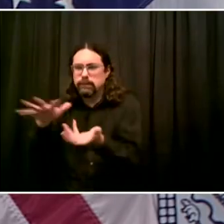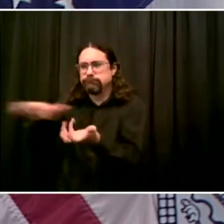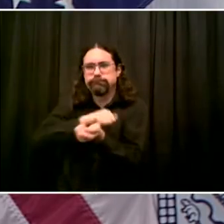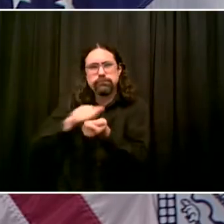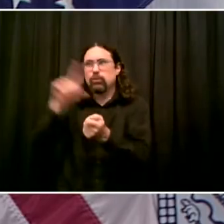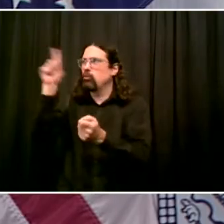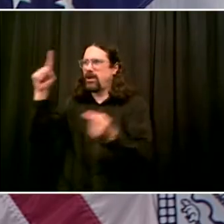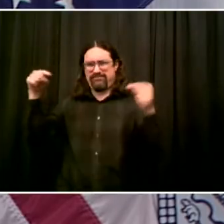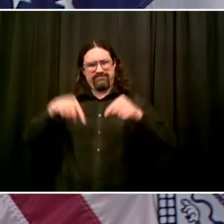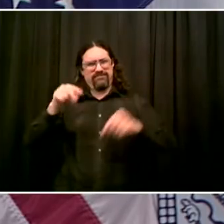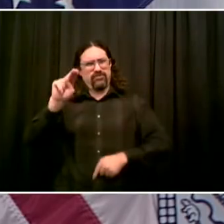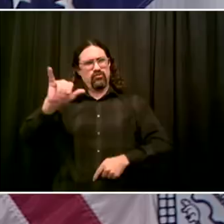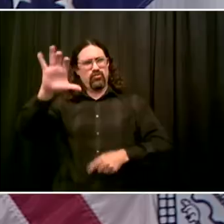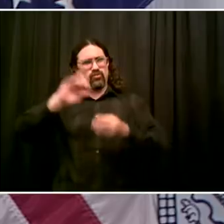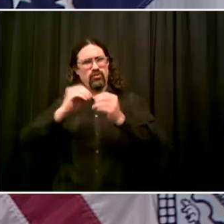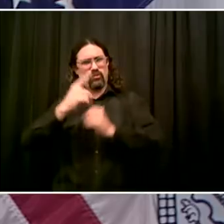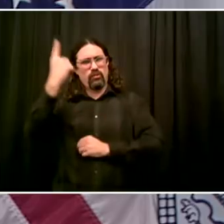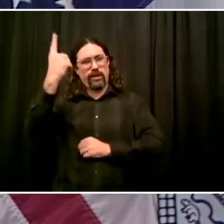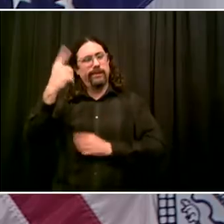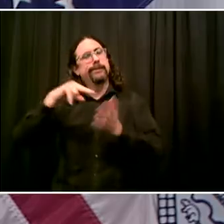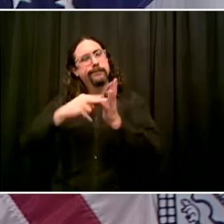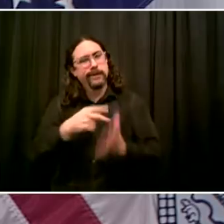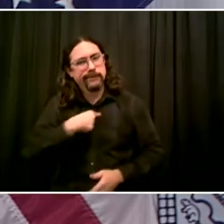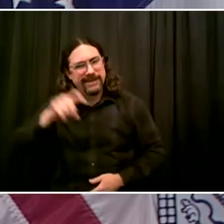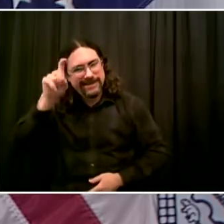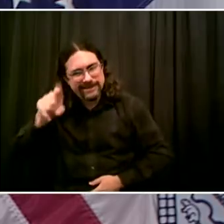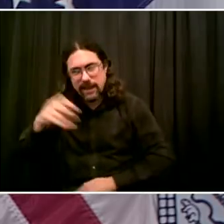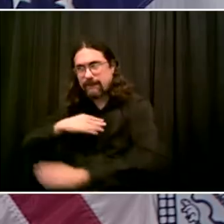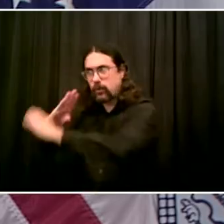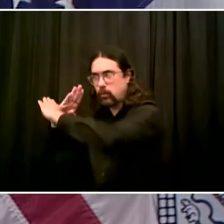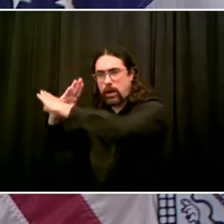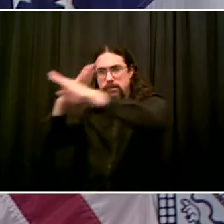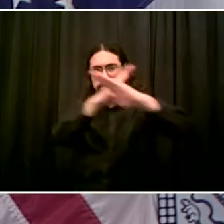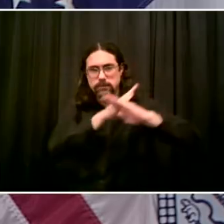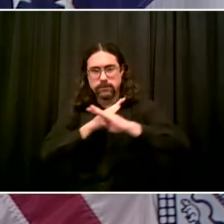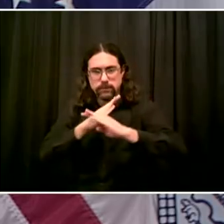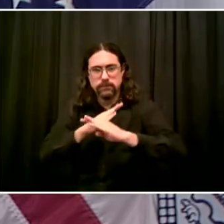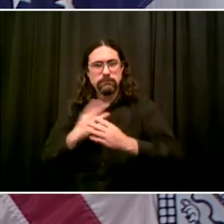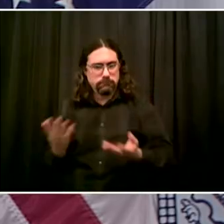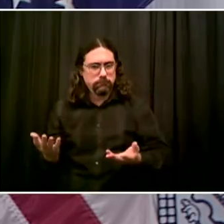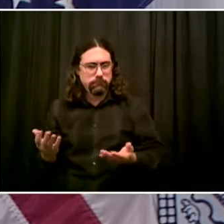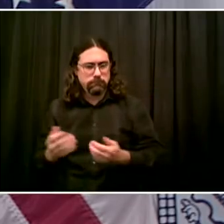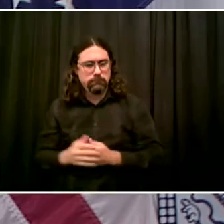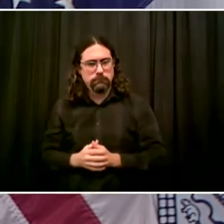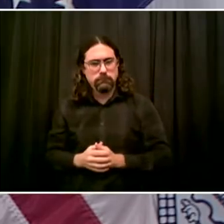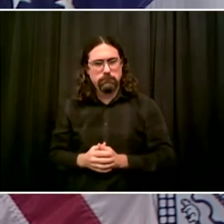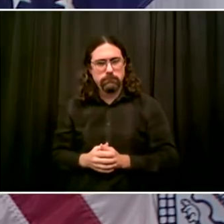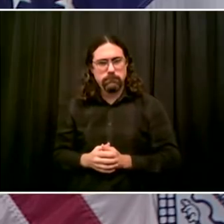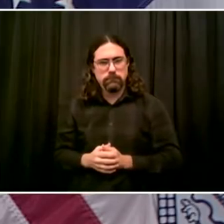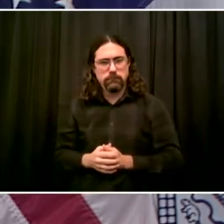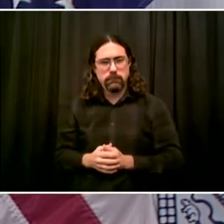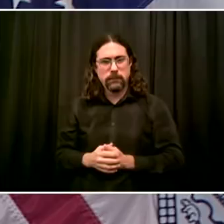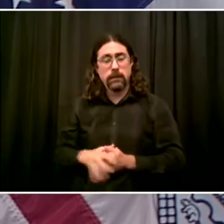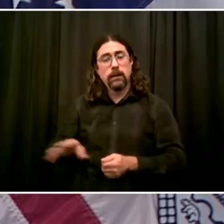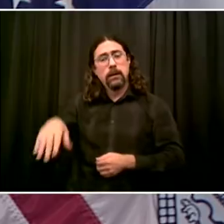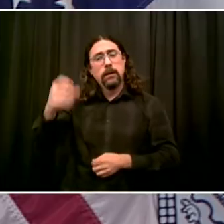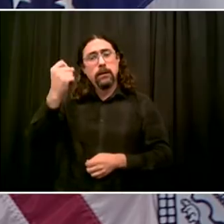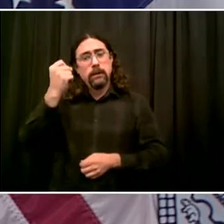COUNTERTERRORISM CAPACITY. IN EVERYTHING WE DO, WE HAVE TO FIGURE OUT HOW TO BE AS EFFICIENT AS